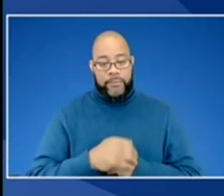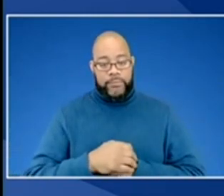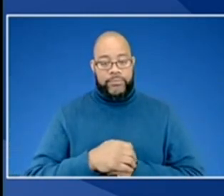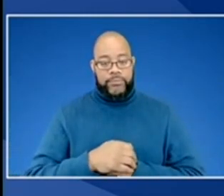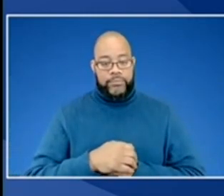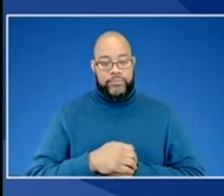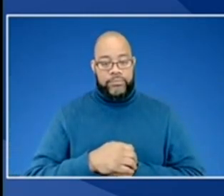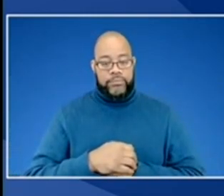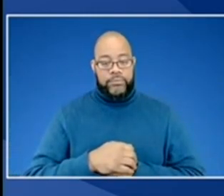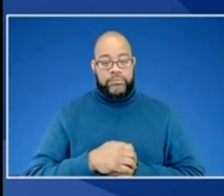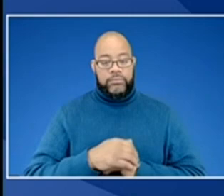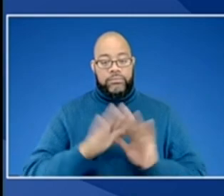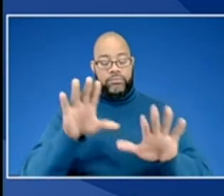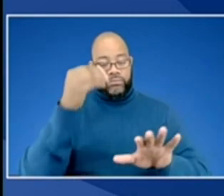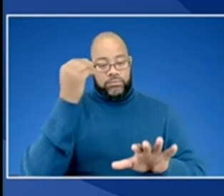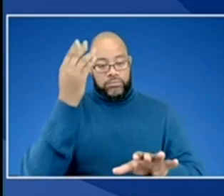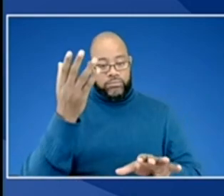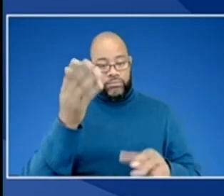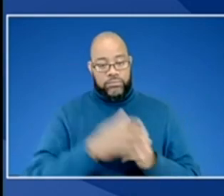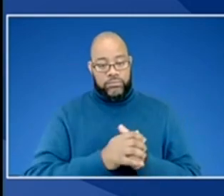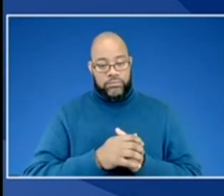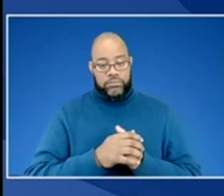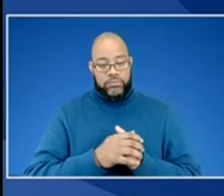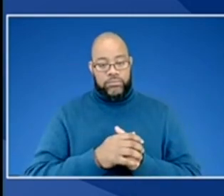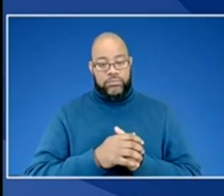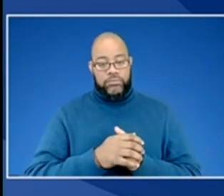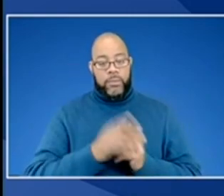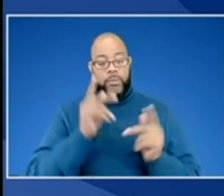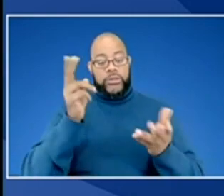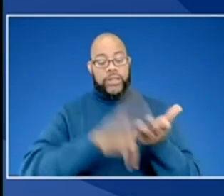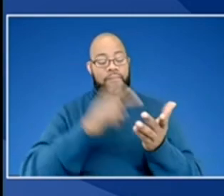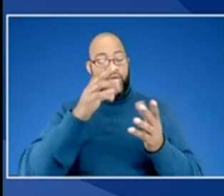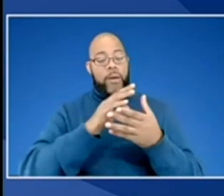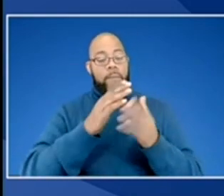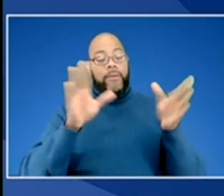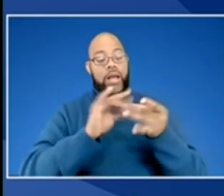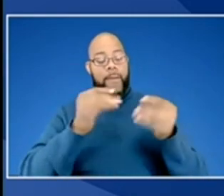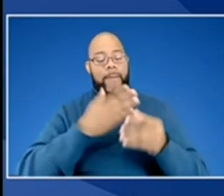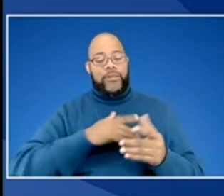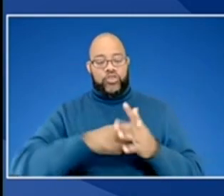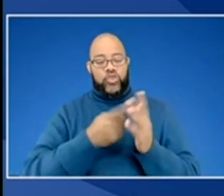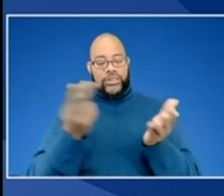Folks that are signed up for public comment, please start signing in. Thank you.